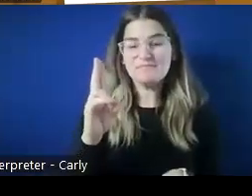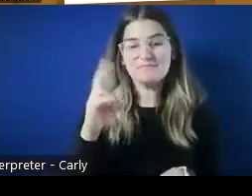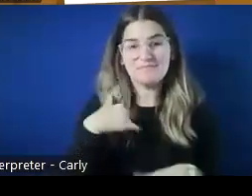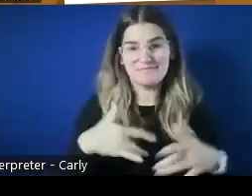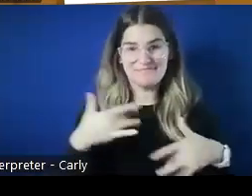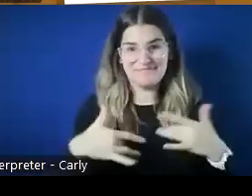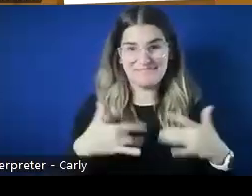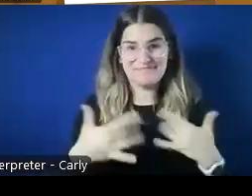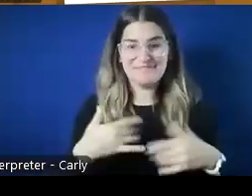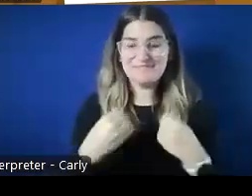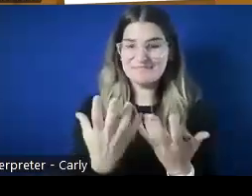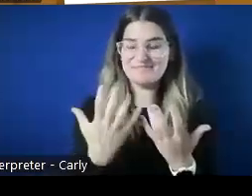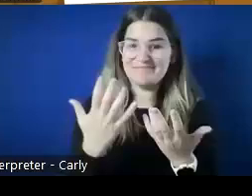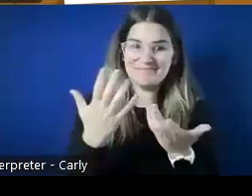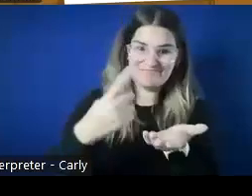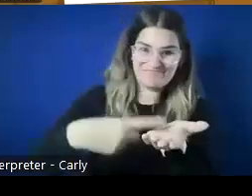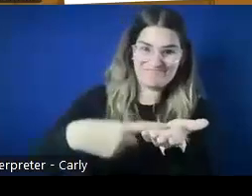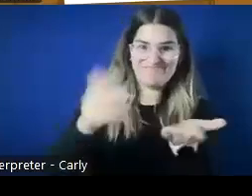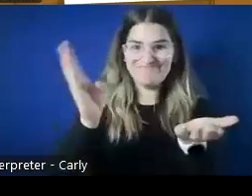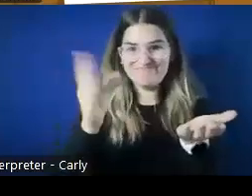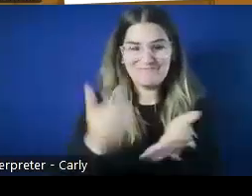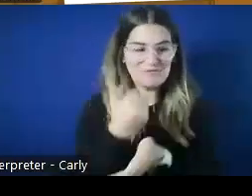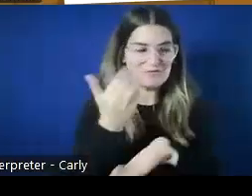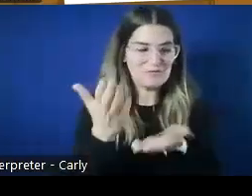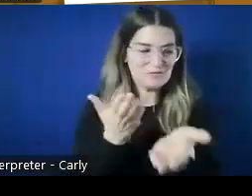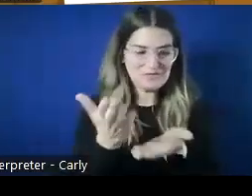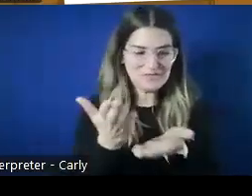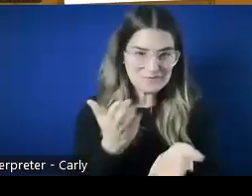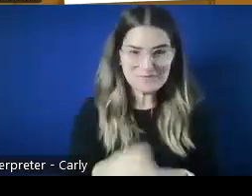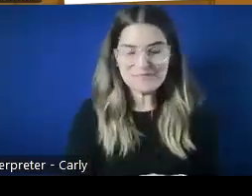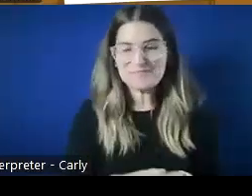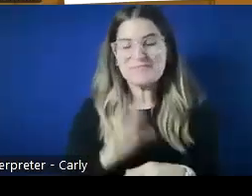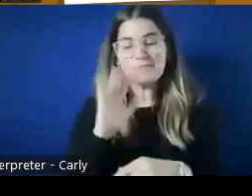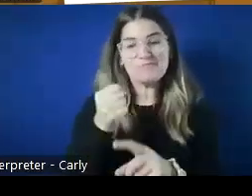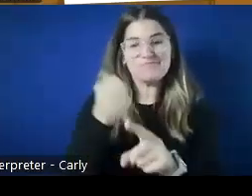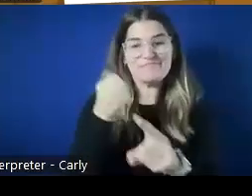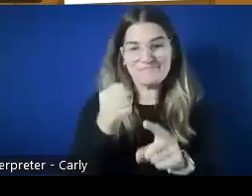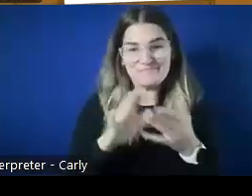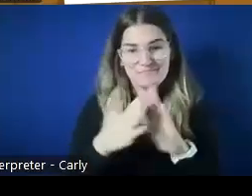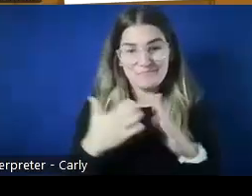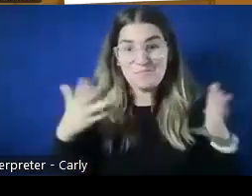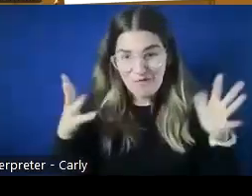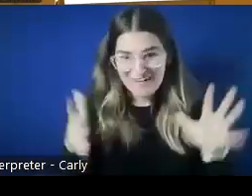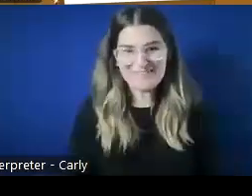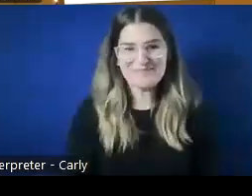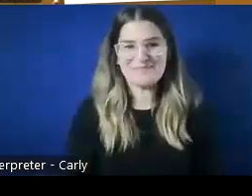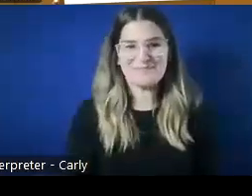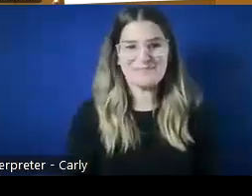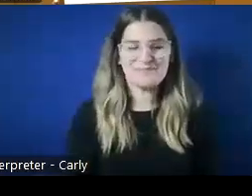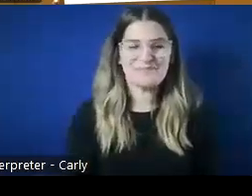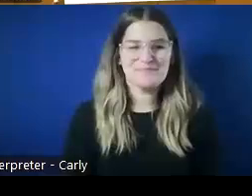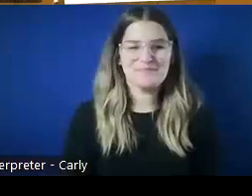service and program which is really making a big impact on our community already joining me are my